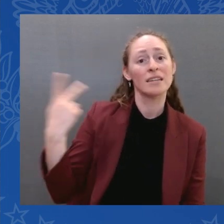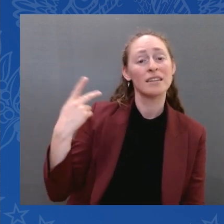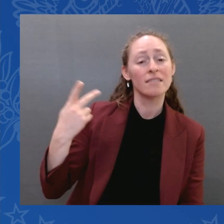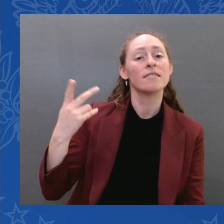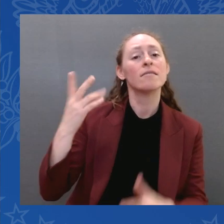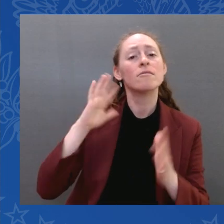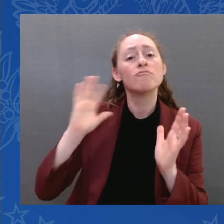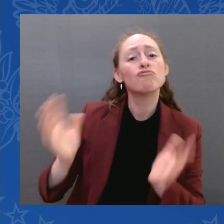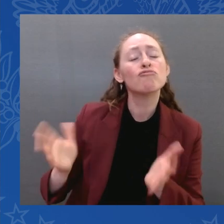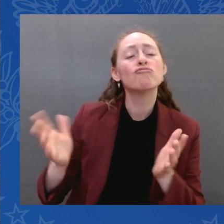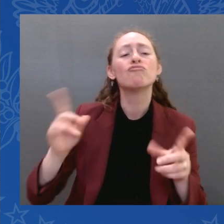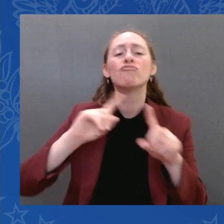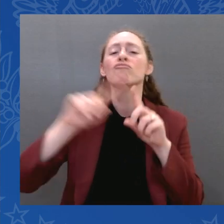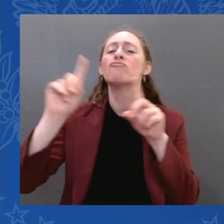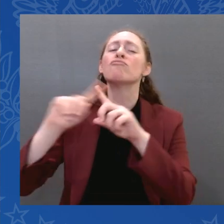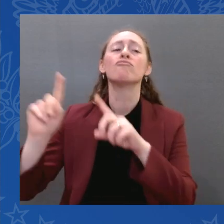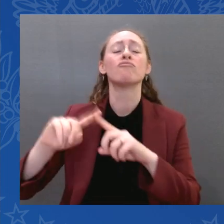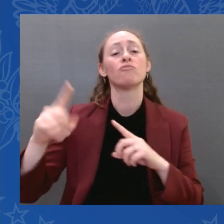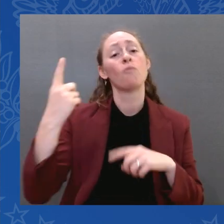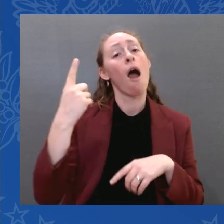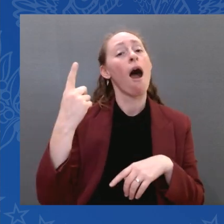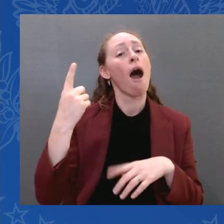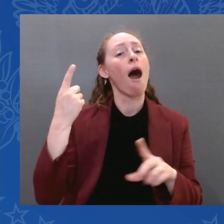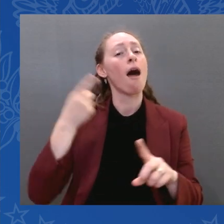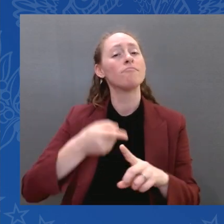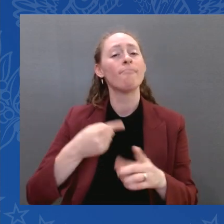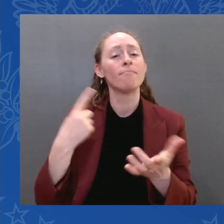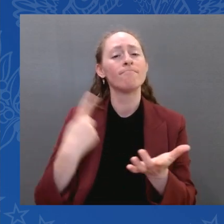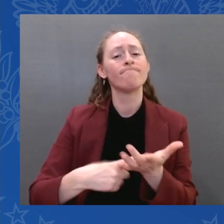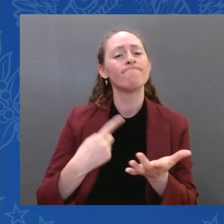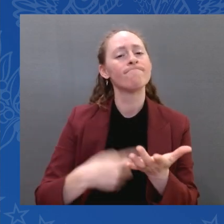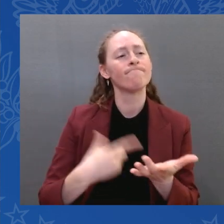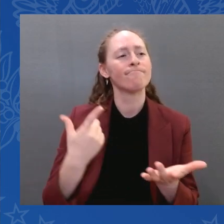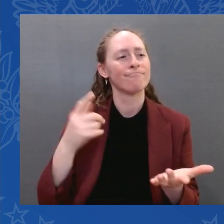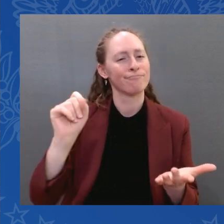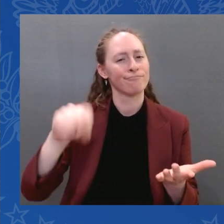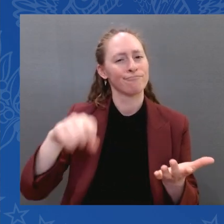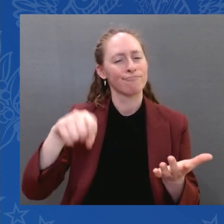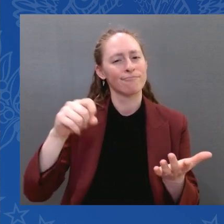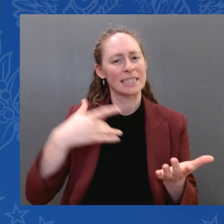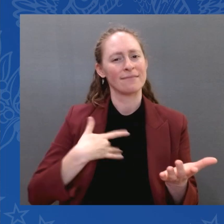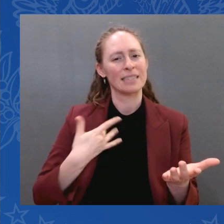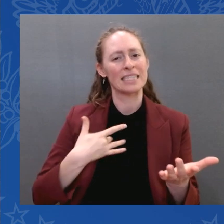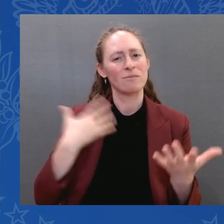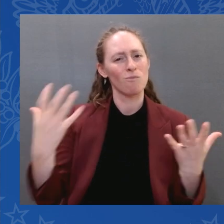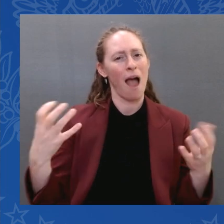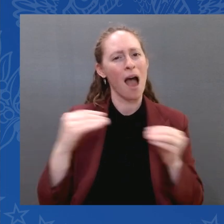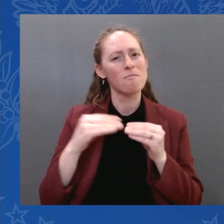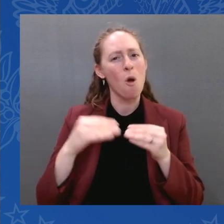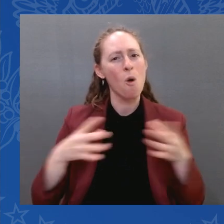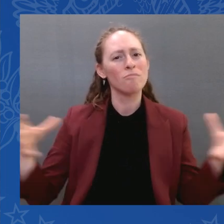so that you all got to know one another. Well, I was asked a long while ago